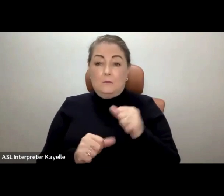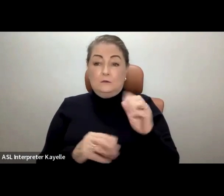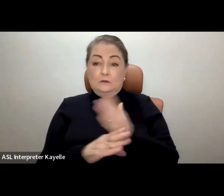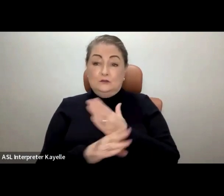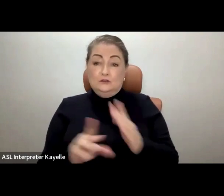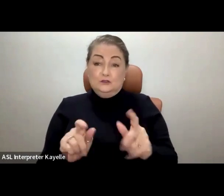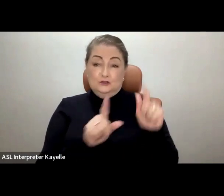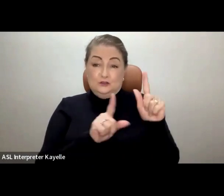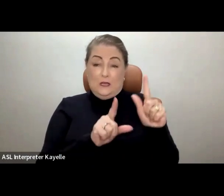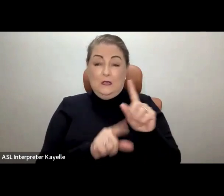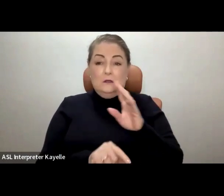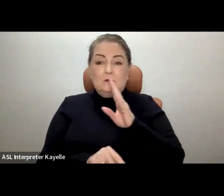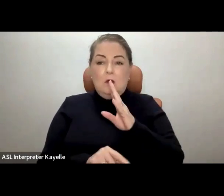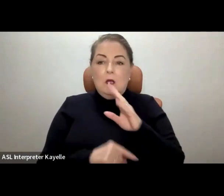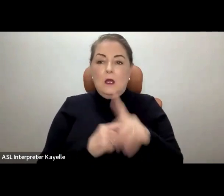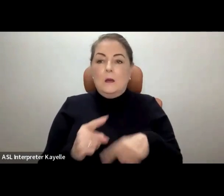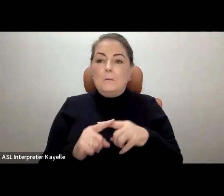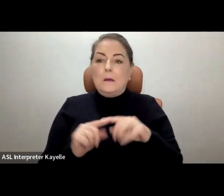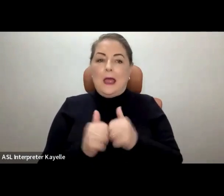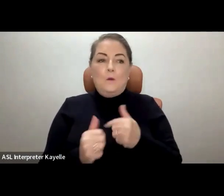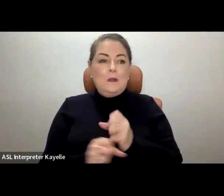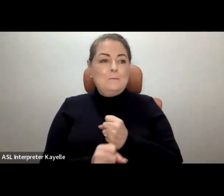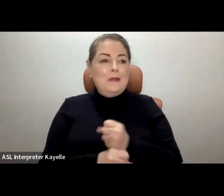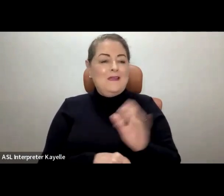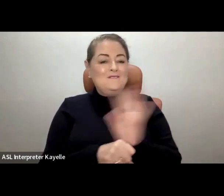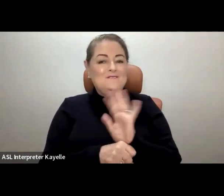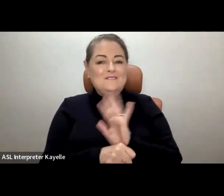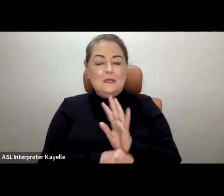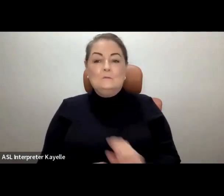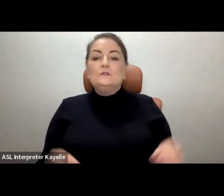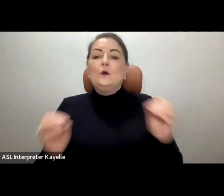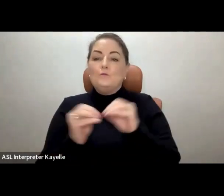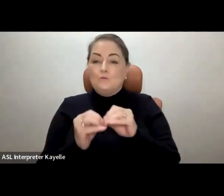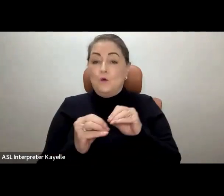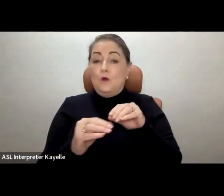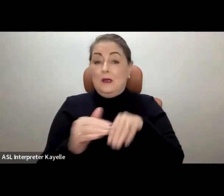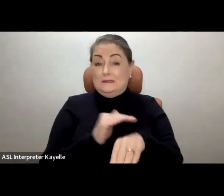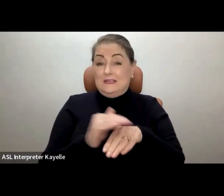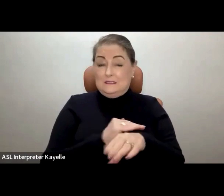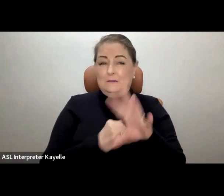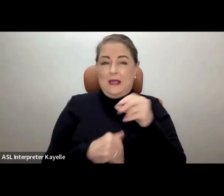a little bit about how we make films more accessible specifically, and I'm going to show a PowerPoint if that's